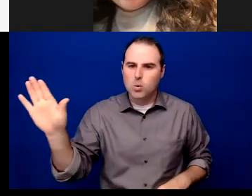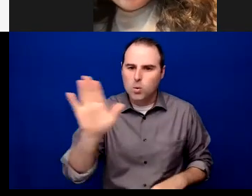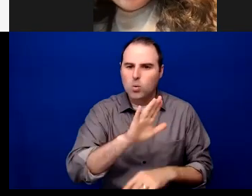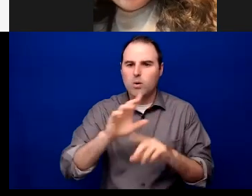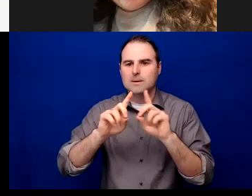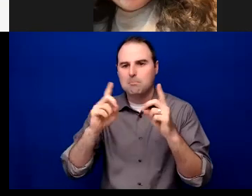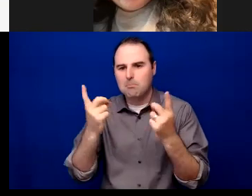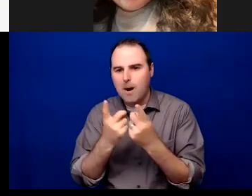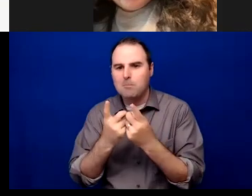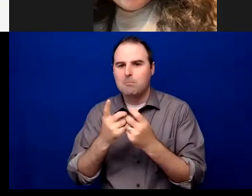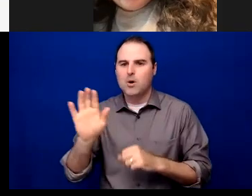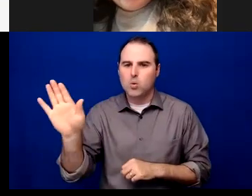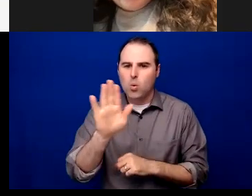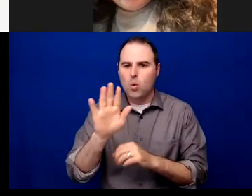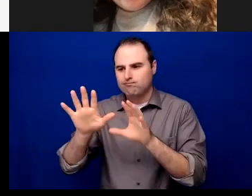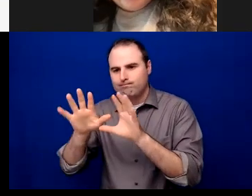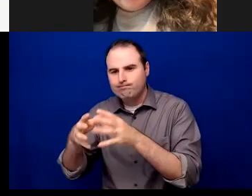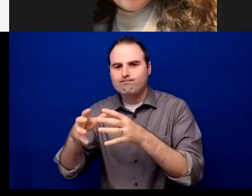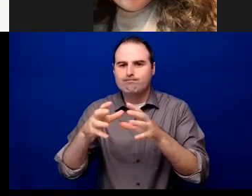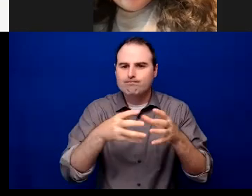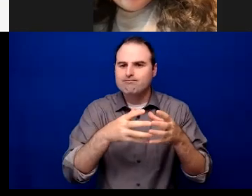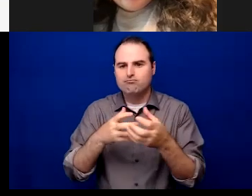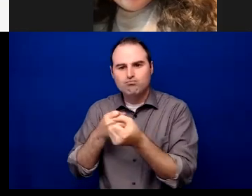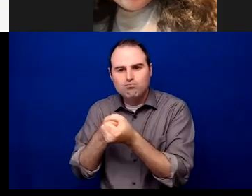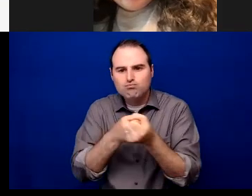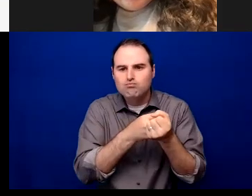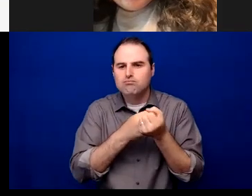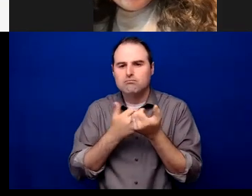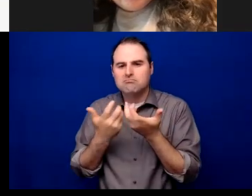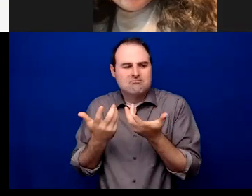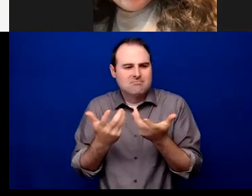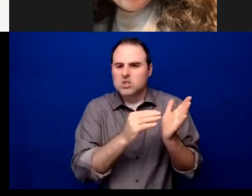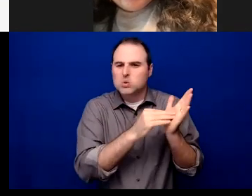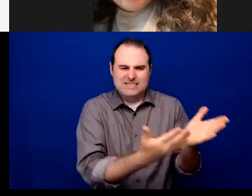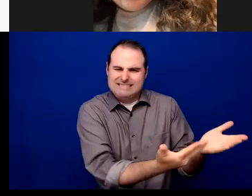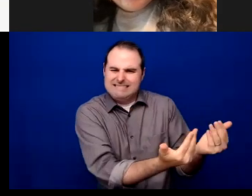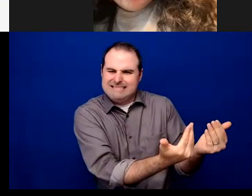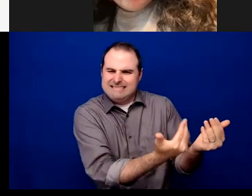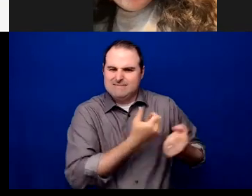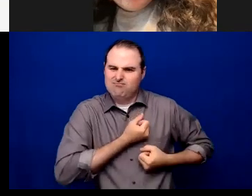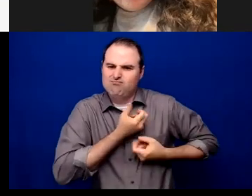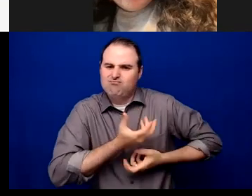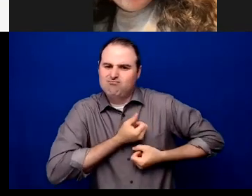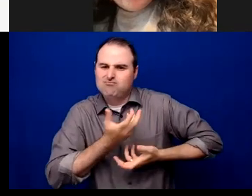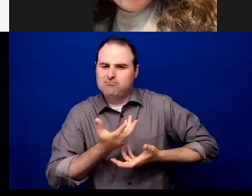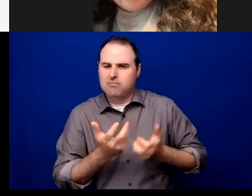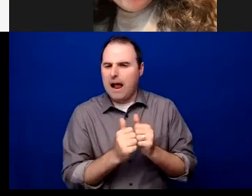and how we can start to bring students into this work, because the work really does need to be student led and faculty and administrative supported.